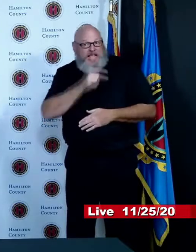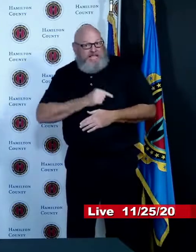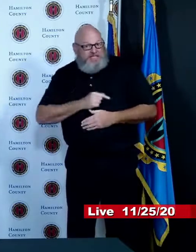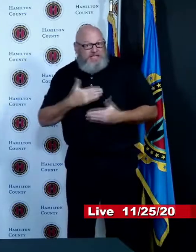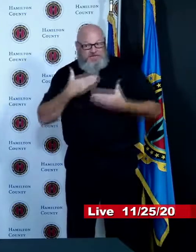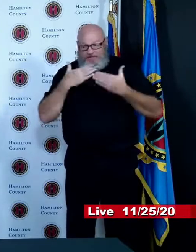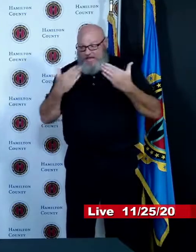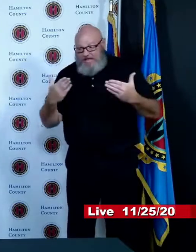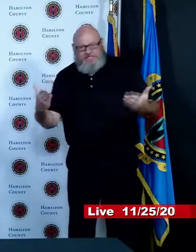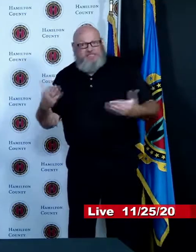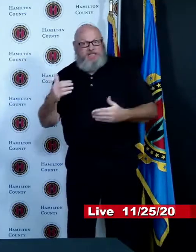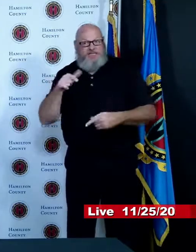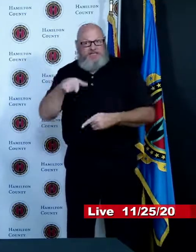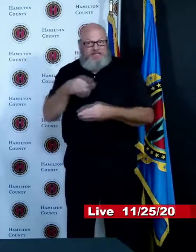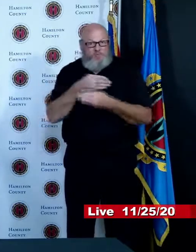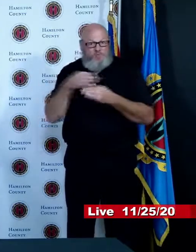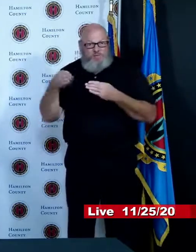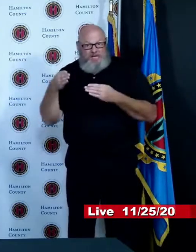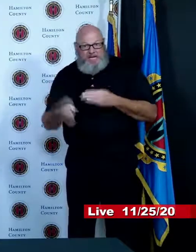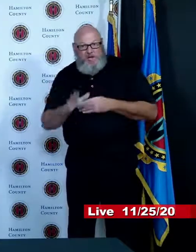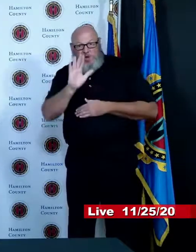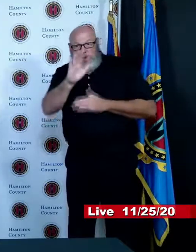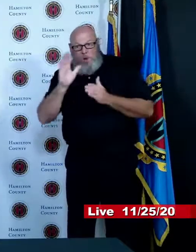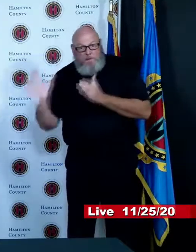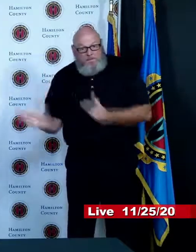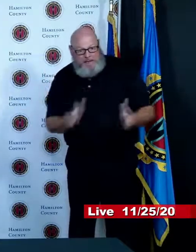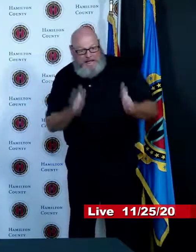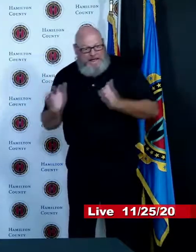as we're making plans and thinking about tomorrow and Thanksgiving and seeing